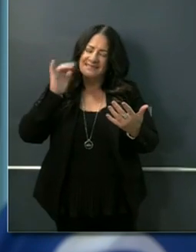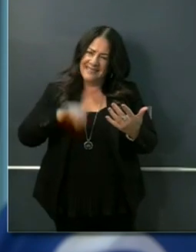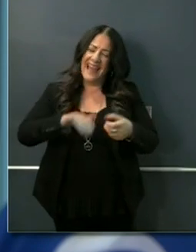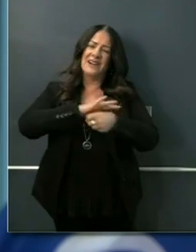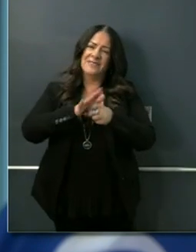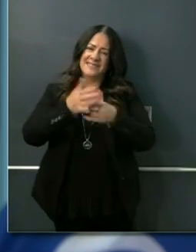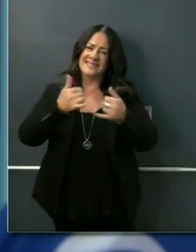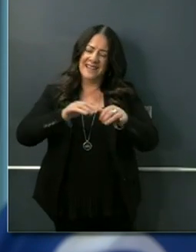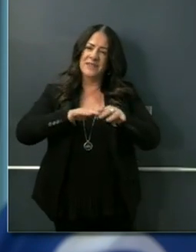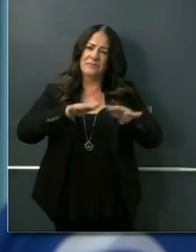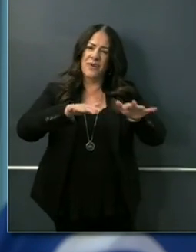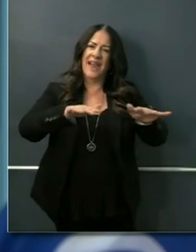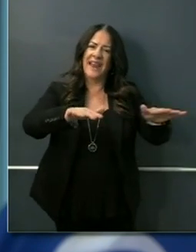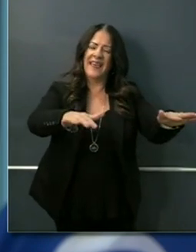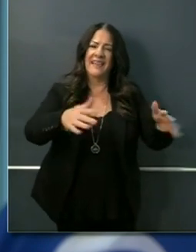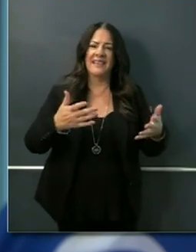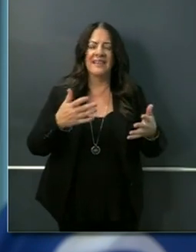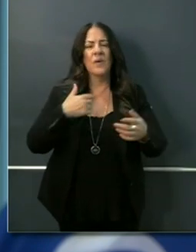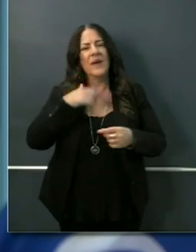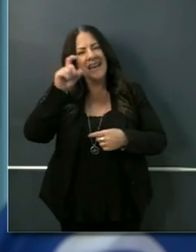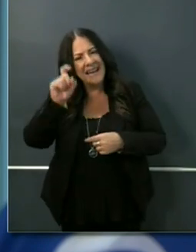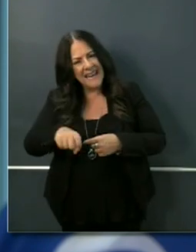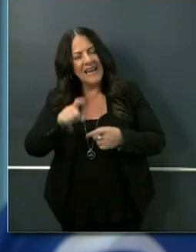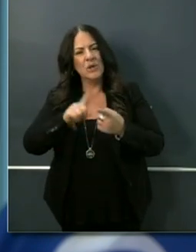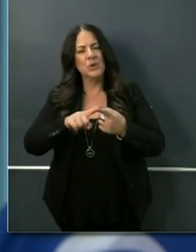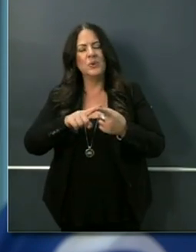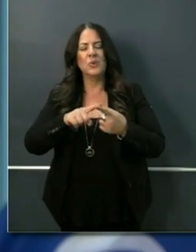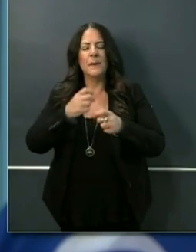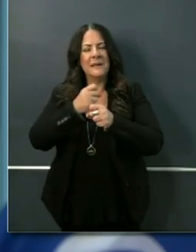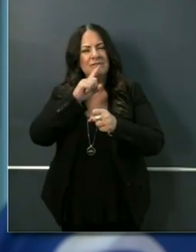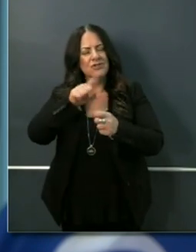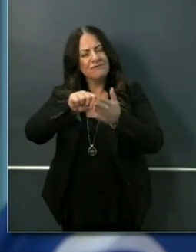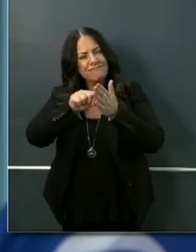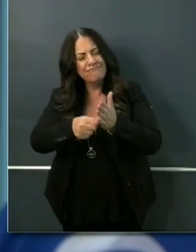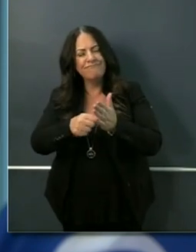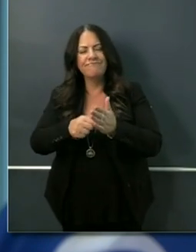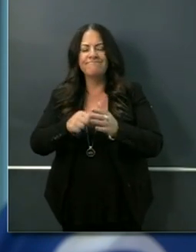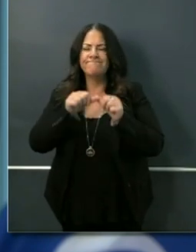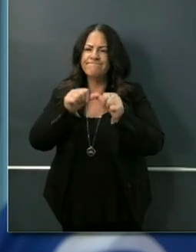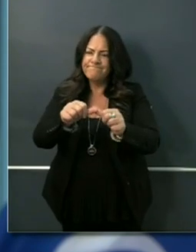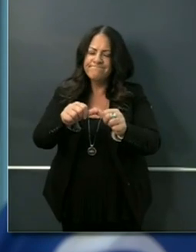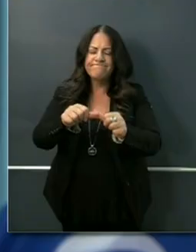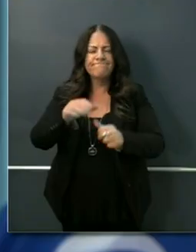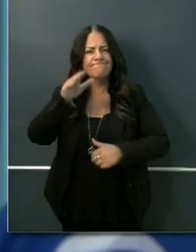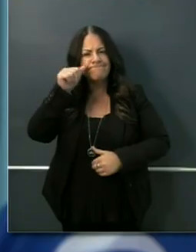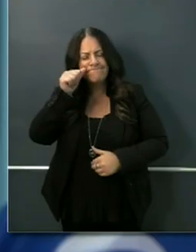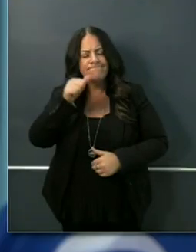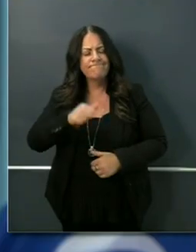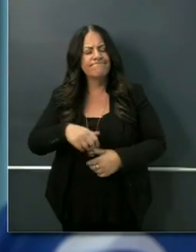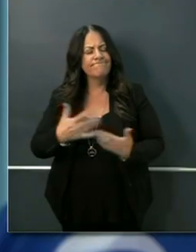HAVE MORE POSITIVES IN THE STATE EVERY DAY, SO THE DISEASE CONTINUES TO SPREAD AND WE NEED